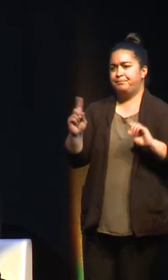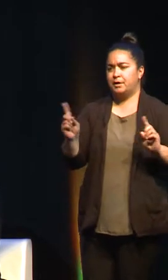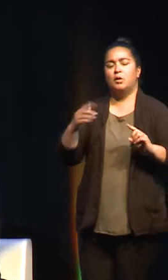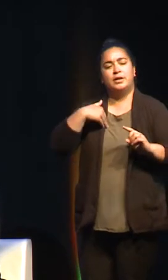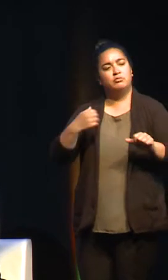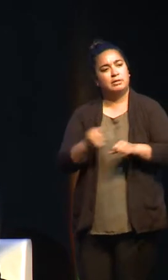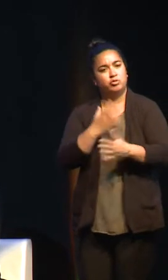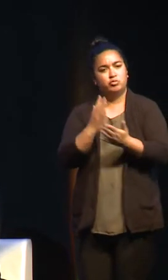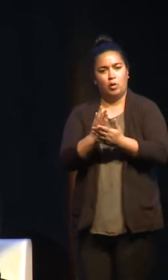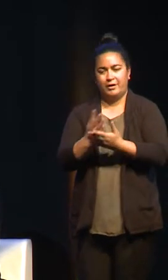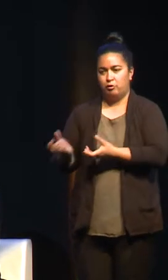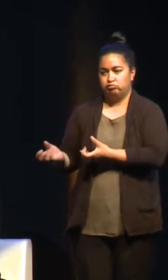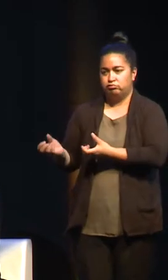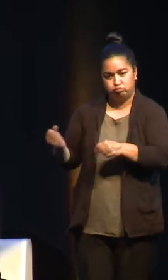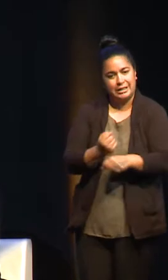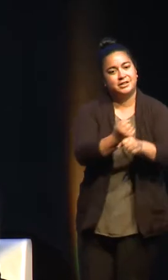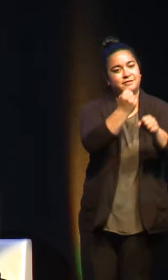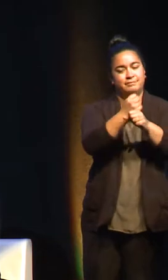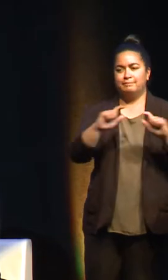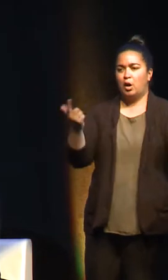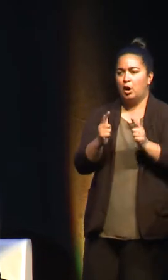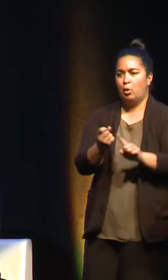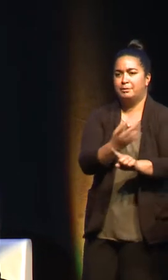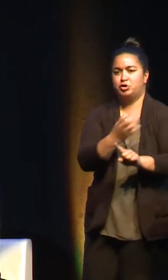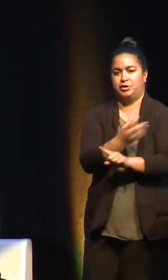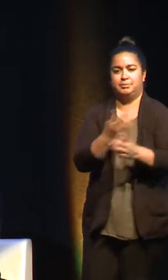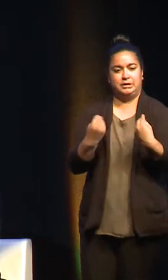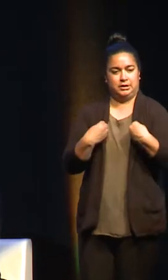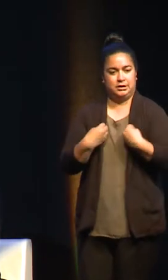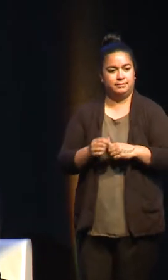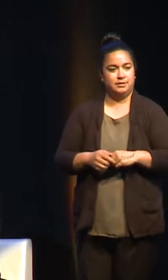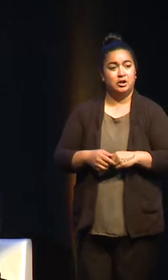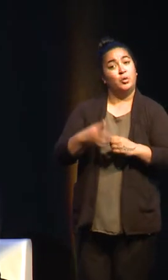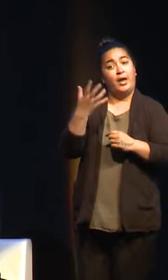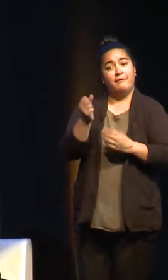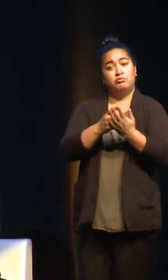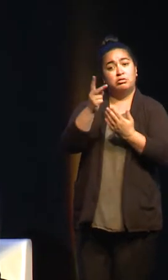lower emissions businesses. So we actually have a program where we partner the top 100